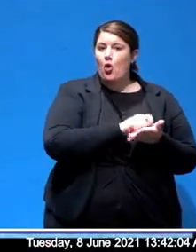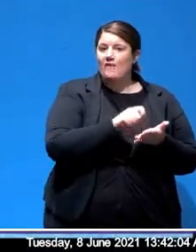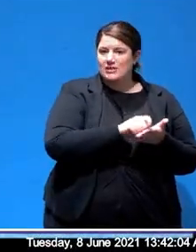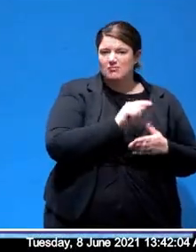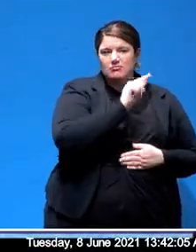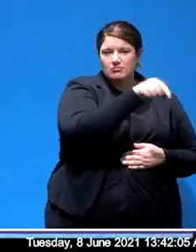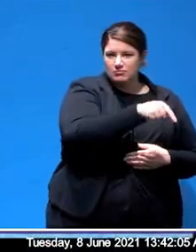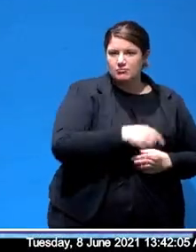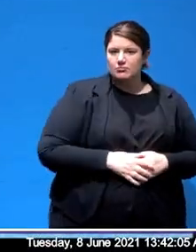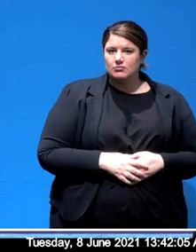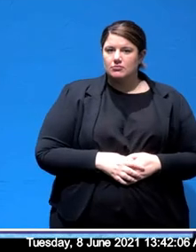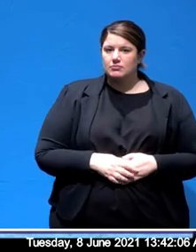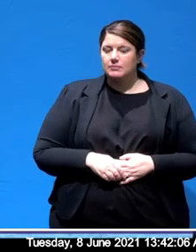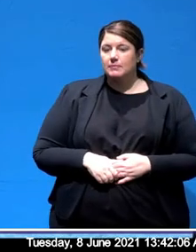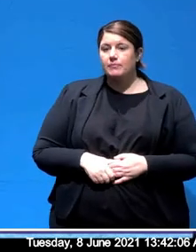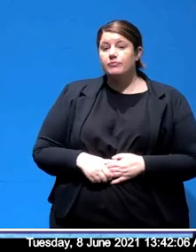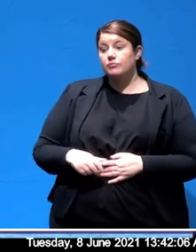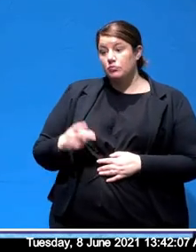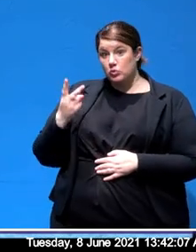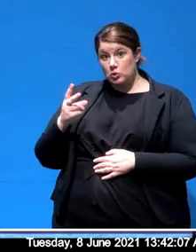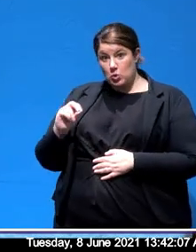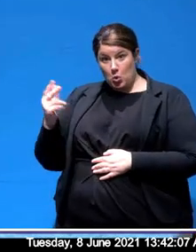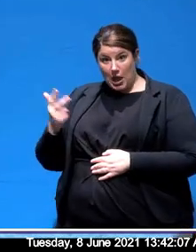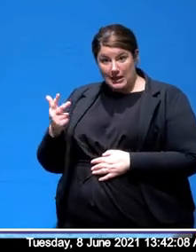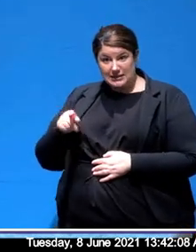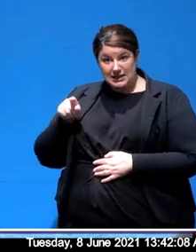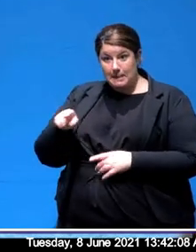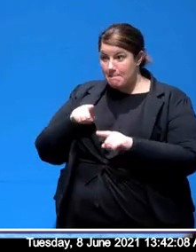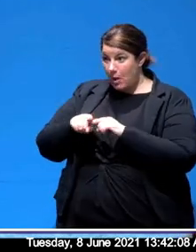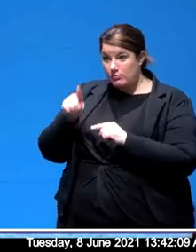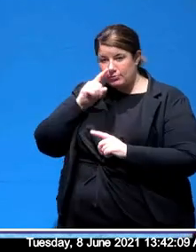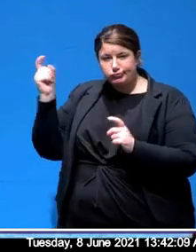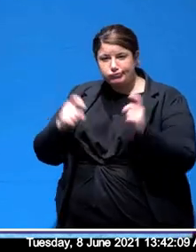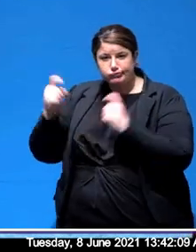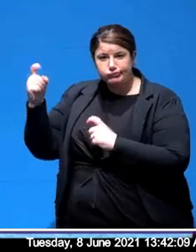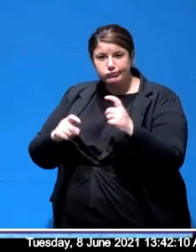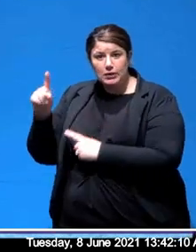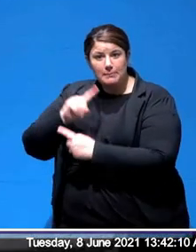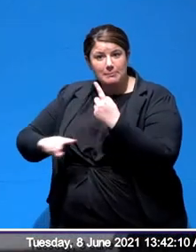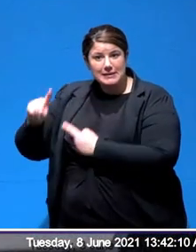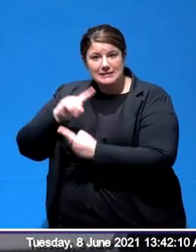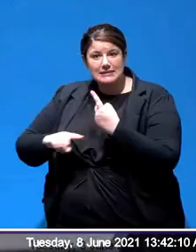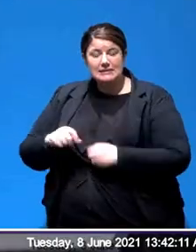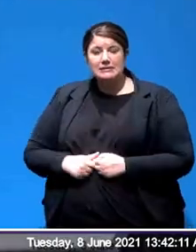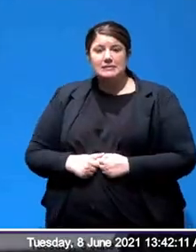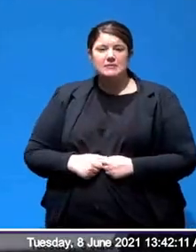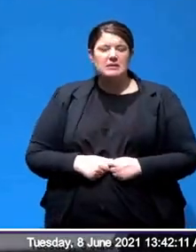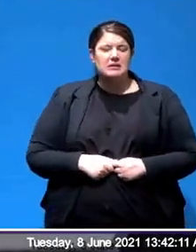Were those meetings well attended at the end of 2018 at N Street, do you remember? No, they probably weren't.